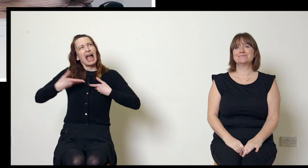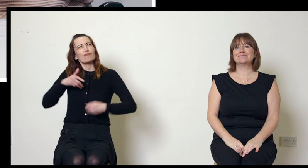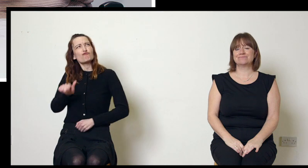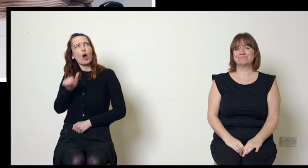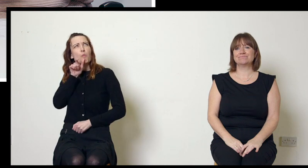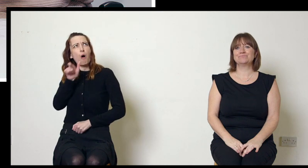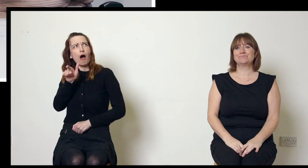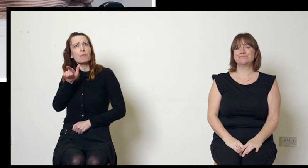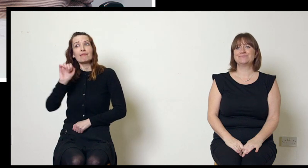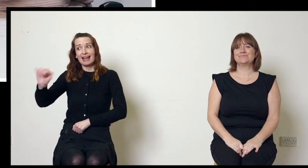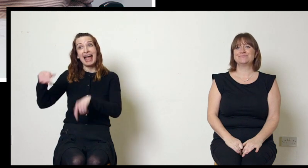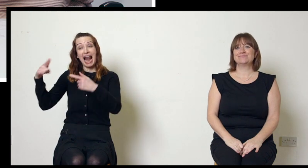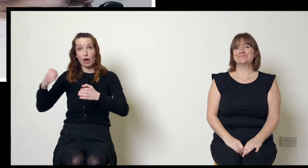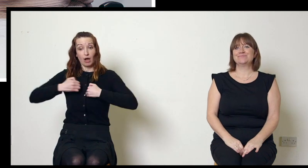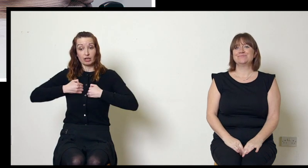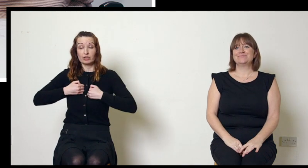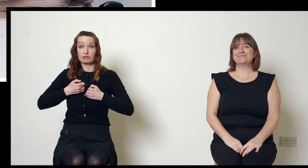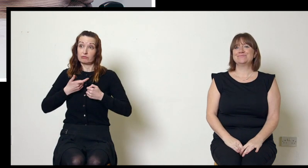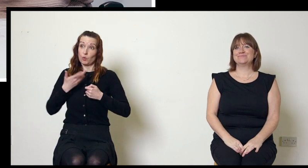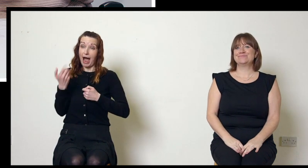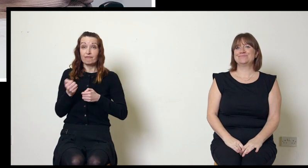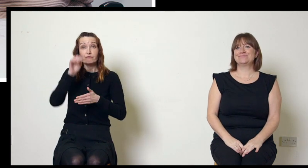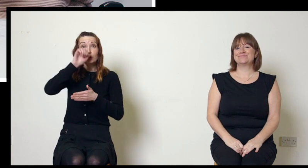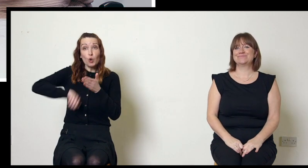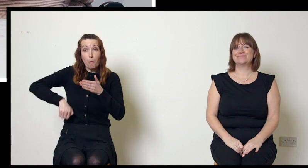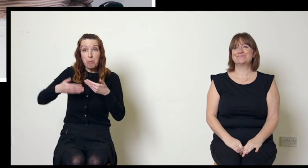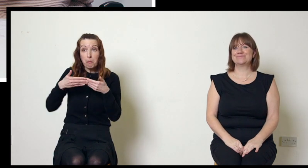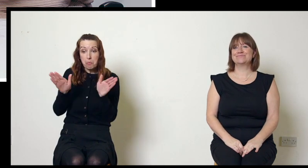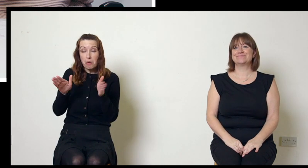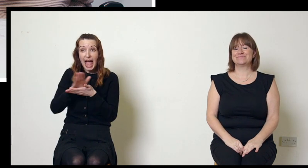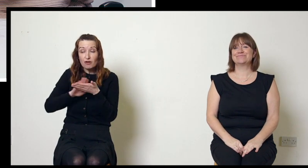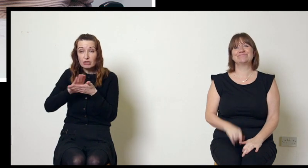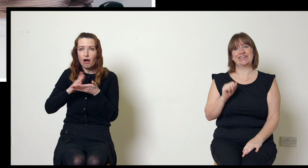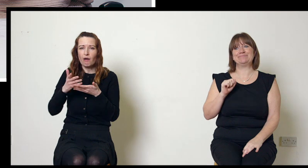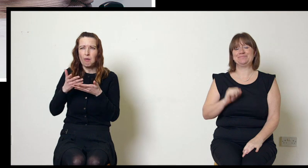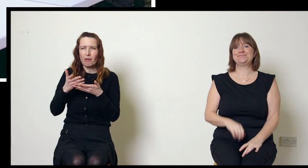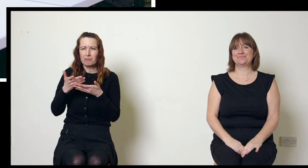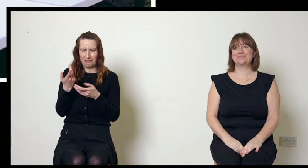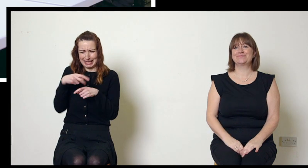And it's notoriously bad. And they have these terrible little tiny seats. that only like a borrower could sit on.